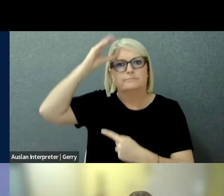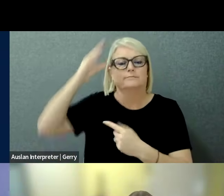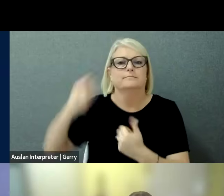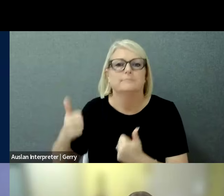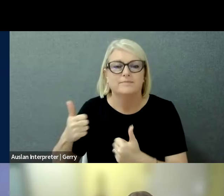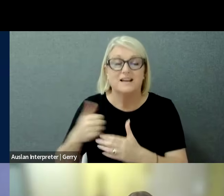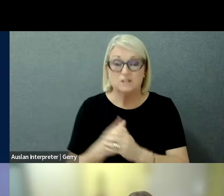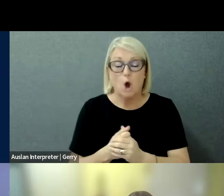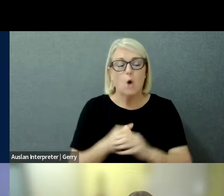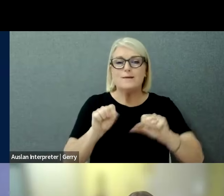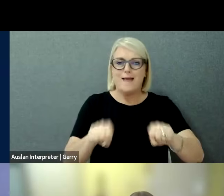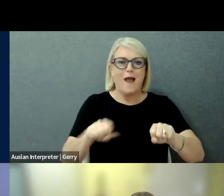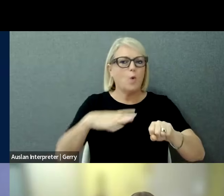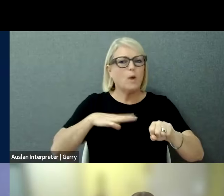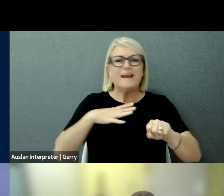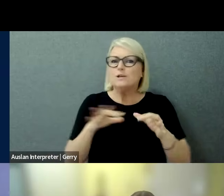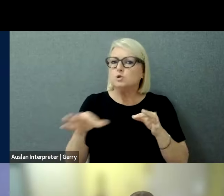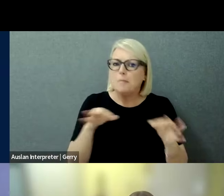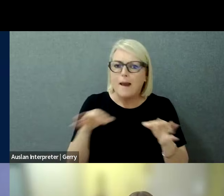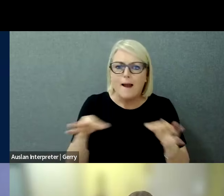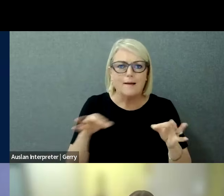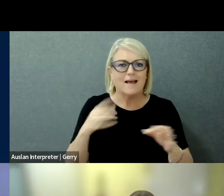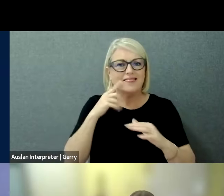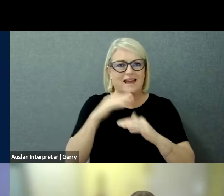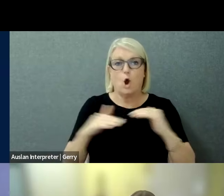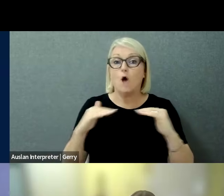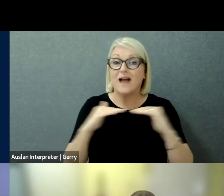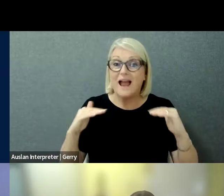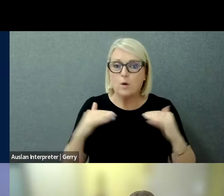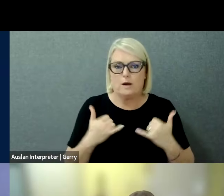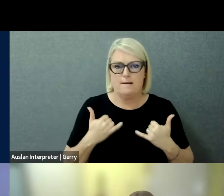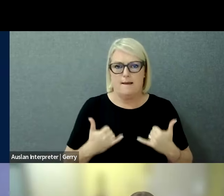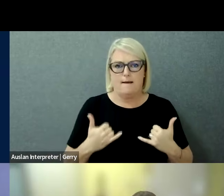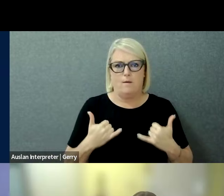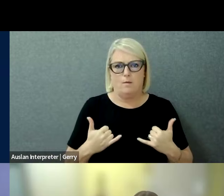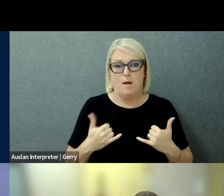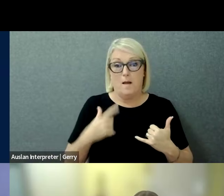from the start because what we know is we're really bad in retrofitting equity. If you want